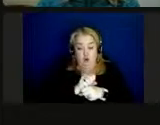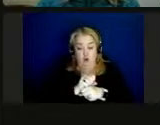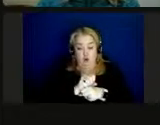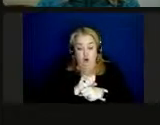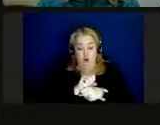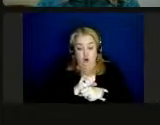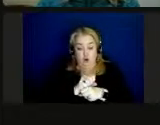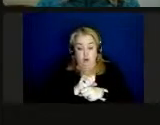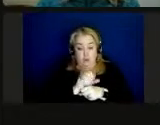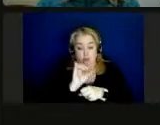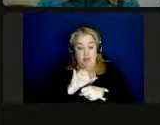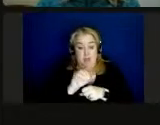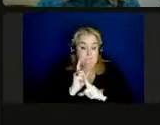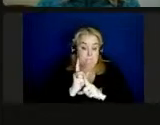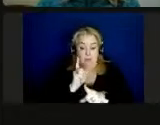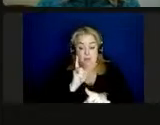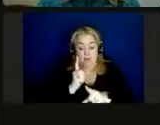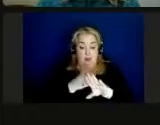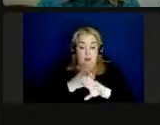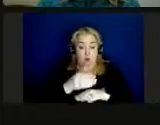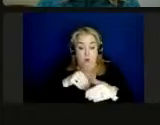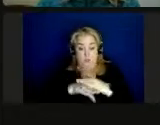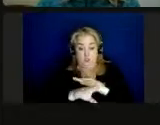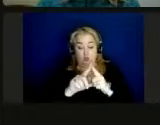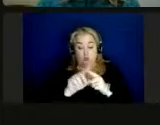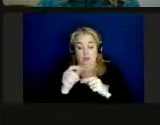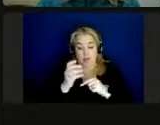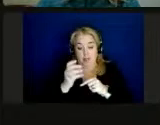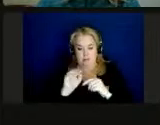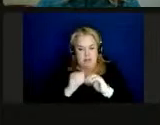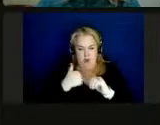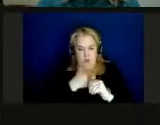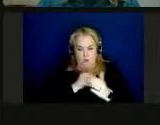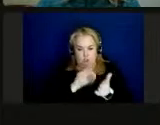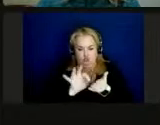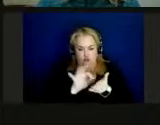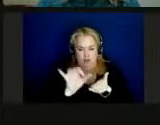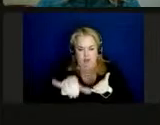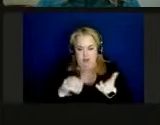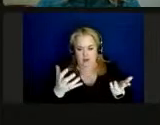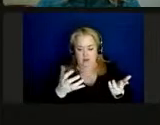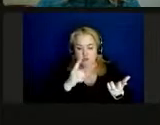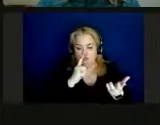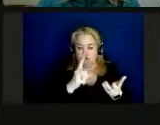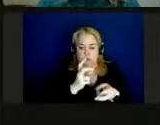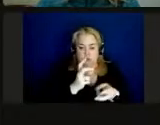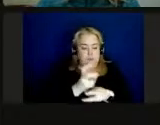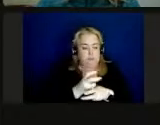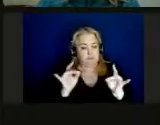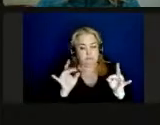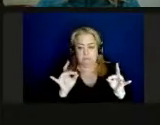WORK IN SALEM. THEY WOULD HAVE TO PAY THAT